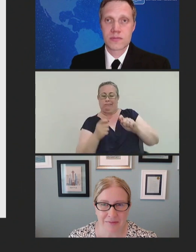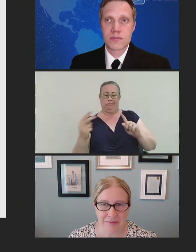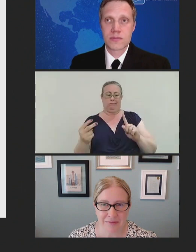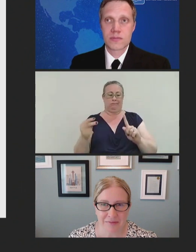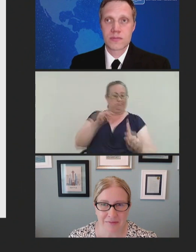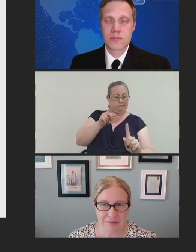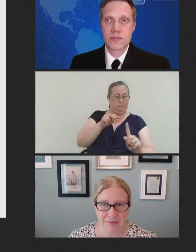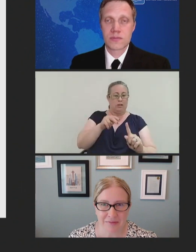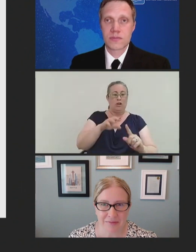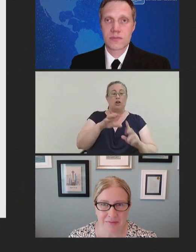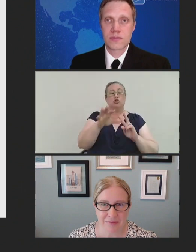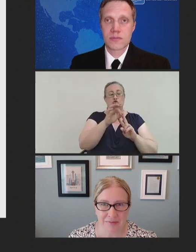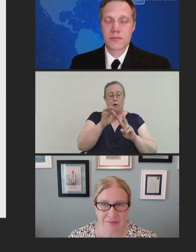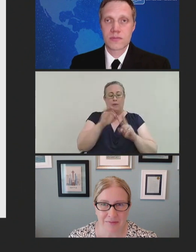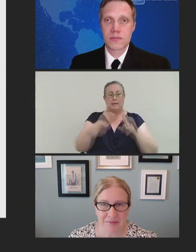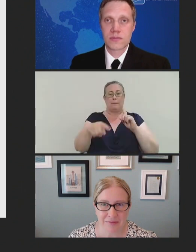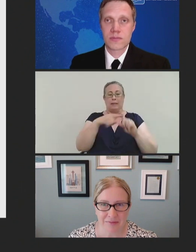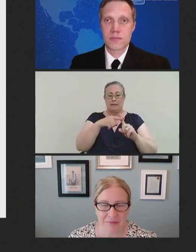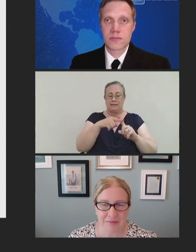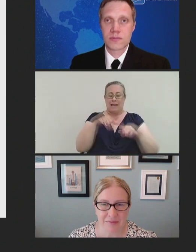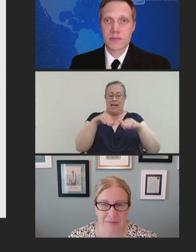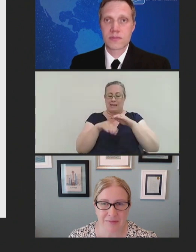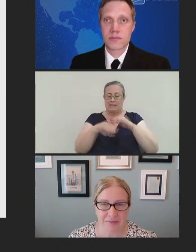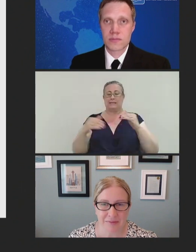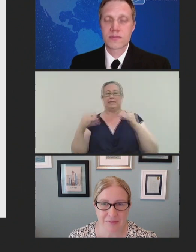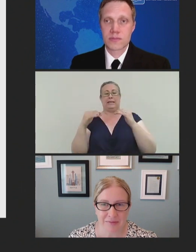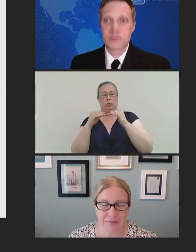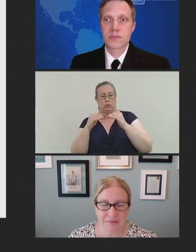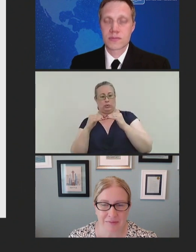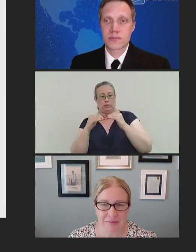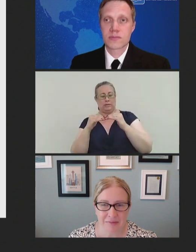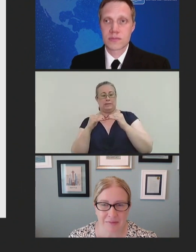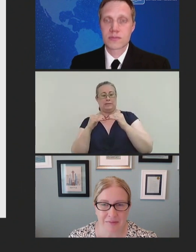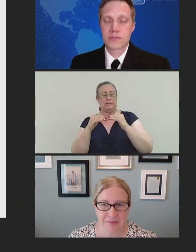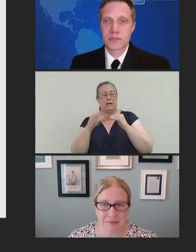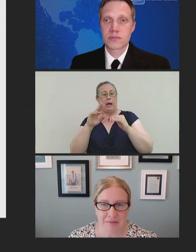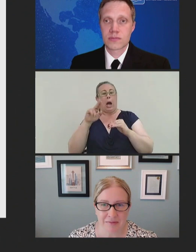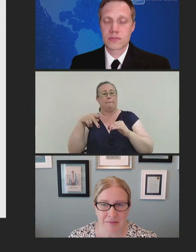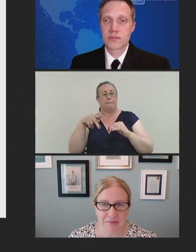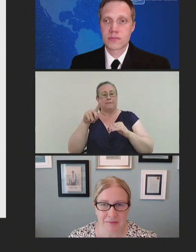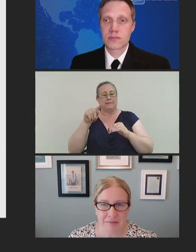plus access equals uptake, I think that's one we need to keep in all of our minds. Thank you